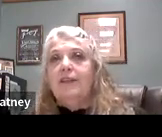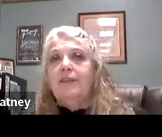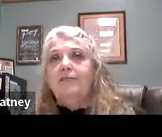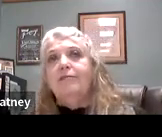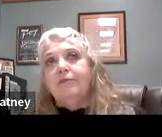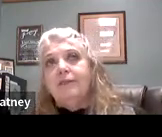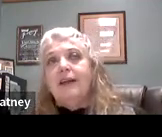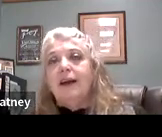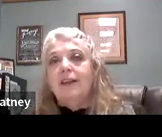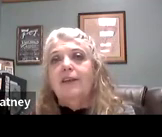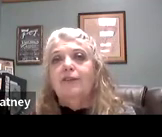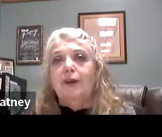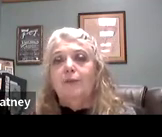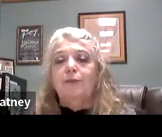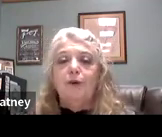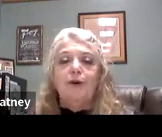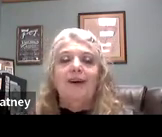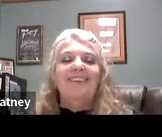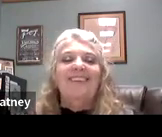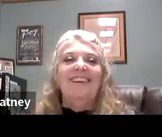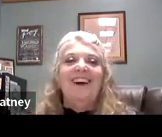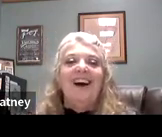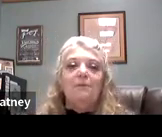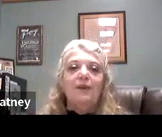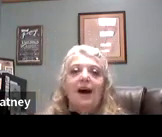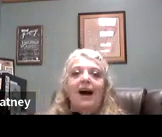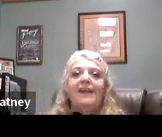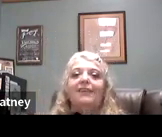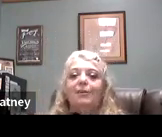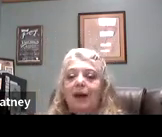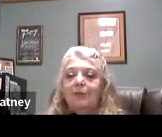You know, and you know, I'm involved at the national adapt because I think that there are many styles of advocacy.